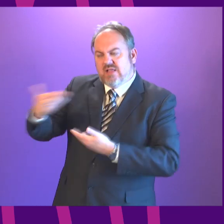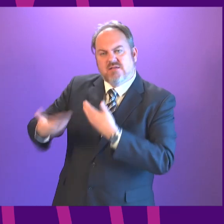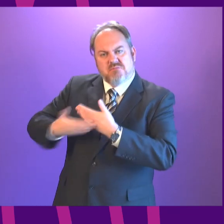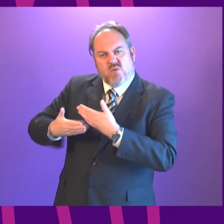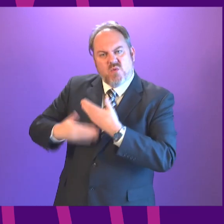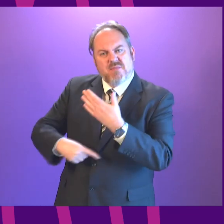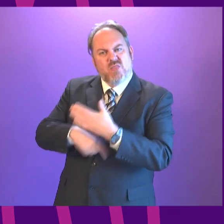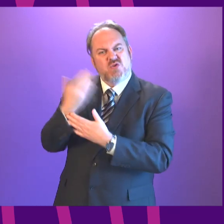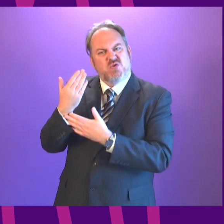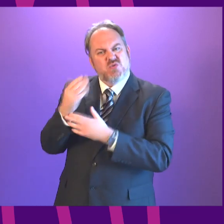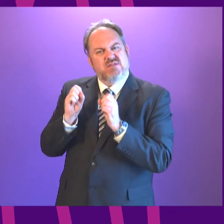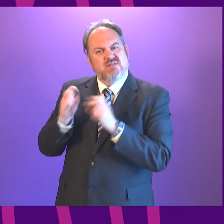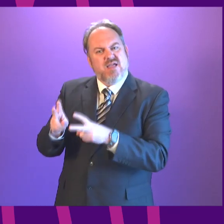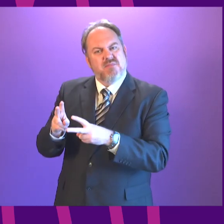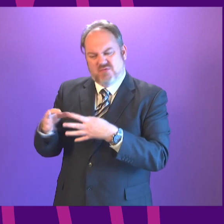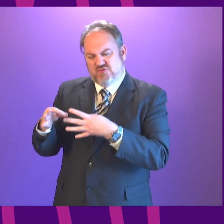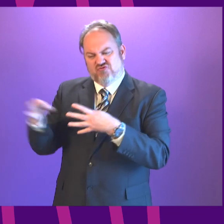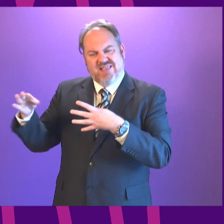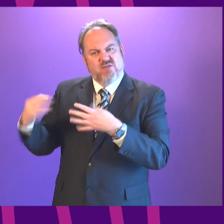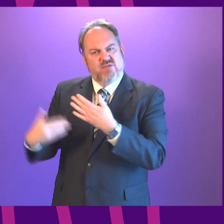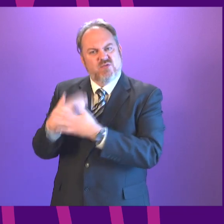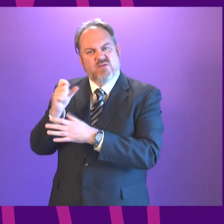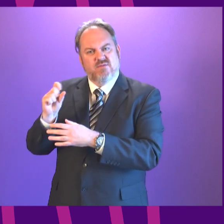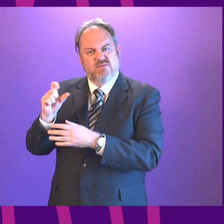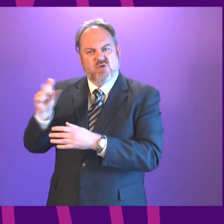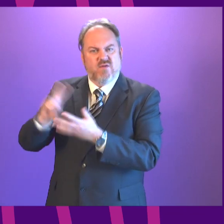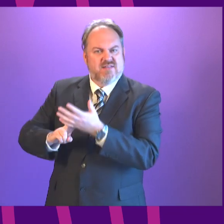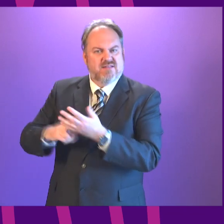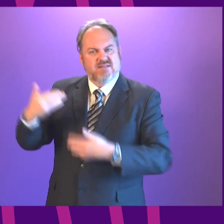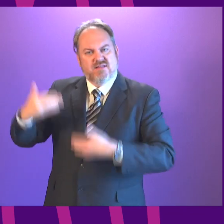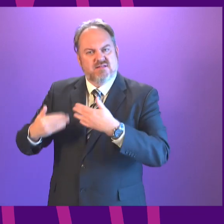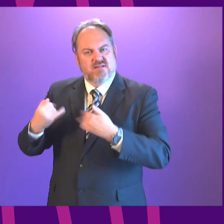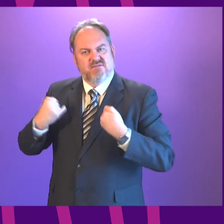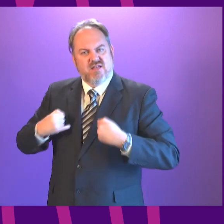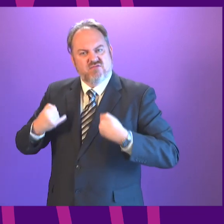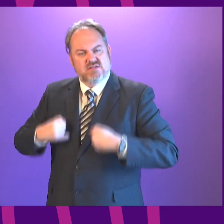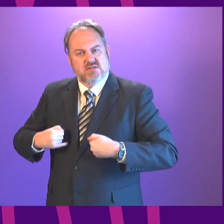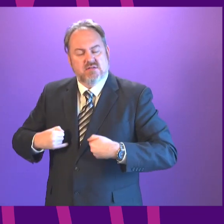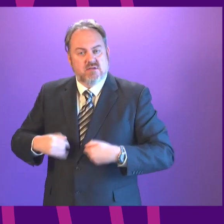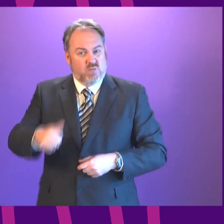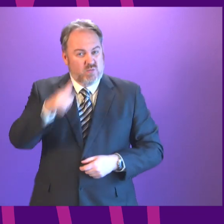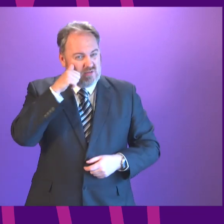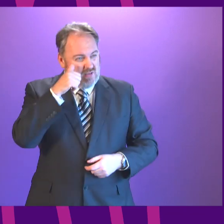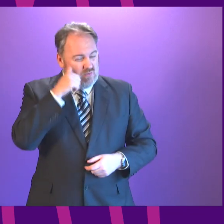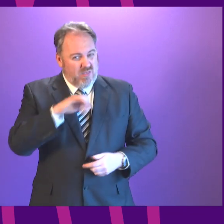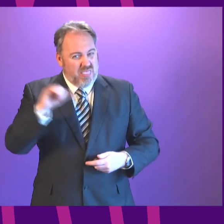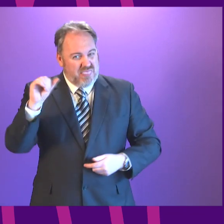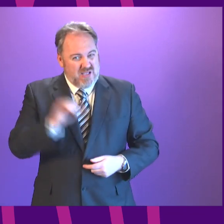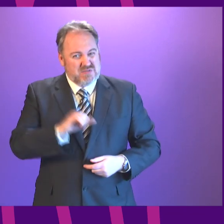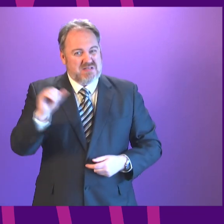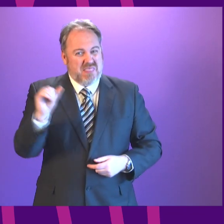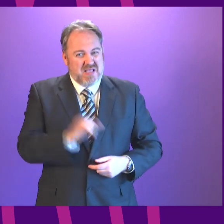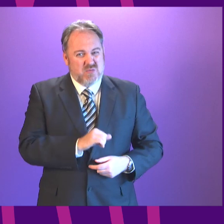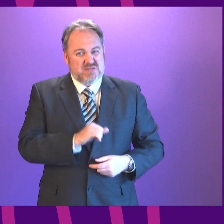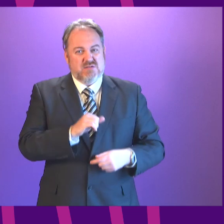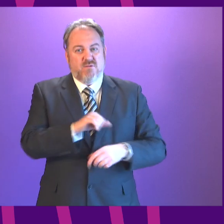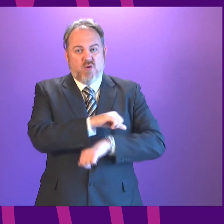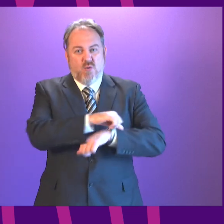At least 135,000 operations were cancelled during lockdown earlier this year, and we